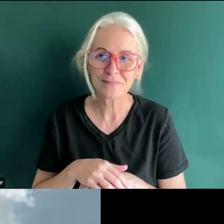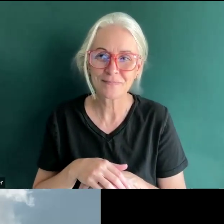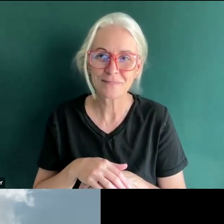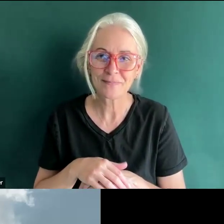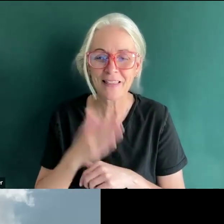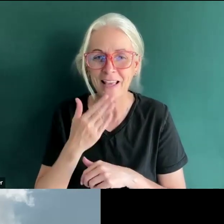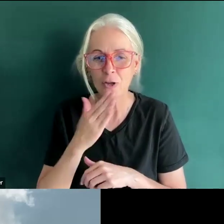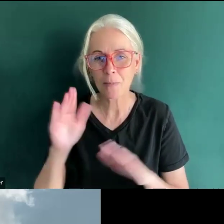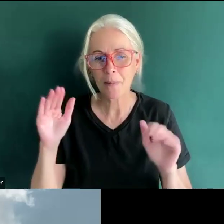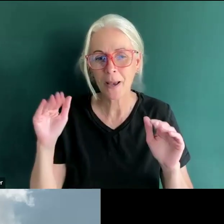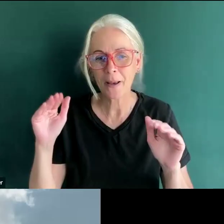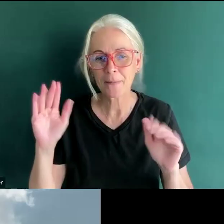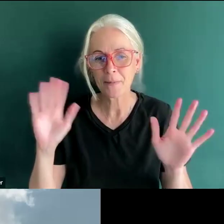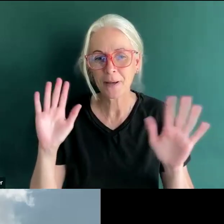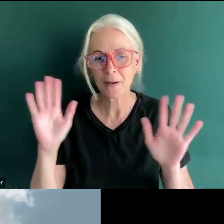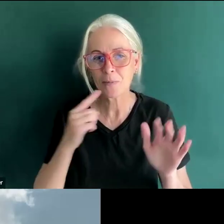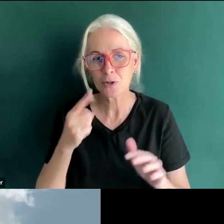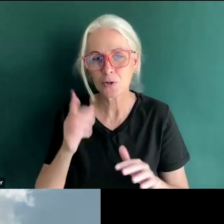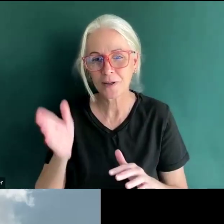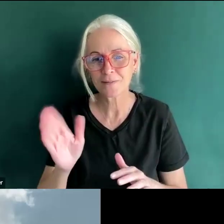Thanks y'all. We'll miss you, Anh!